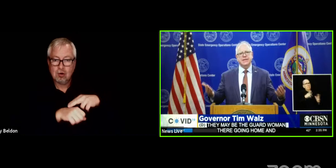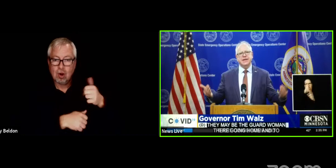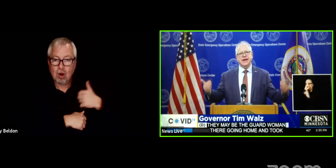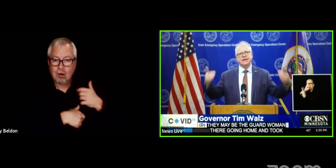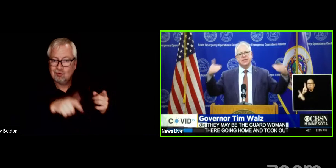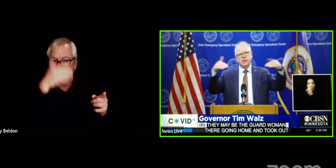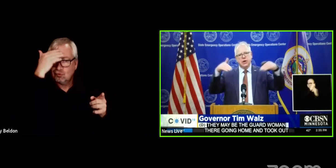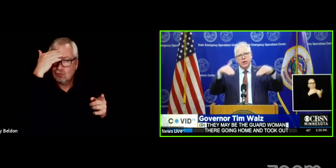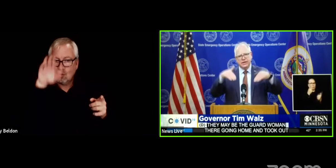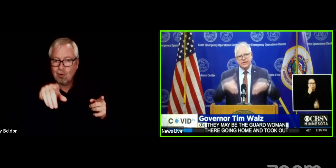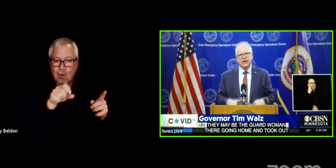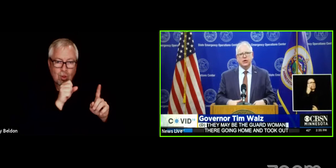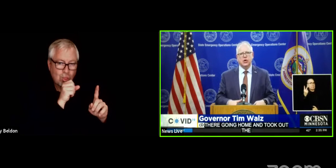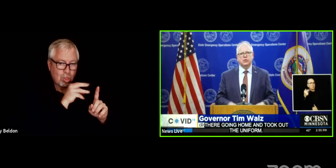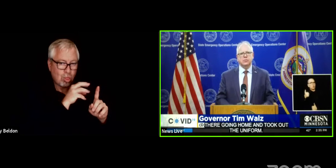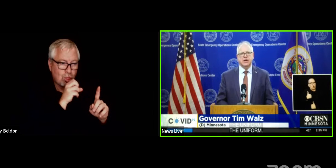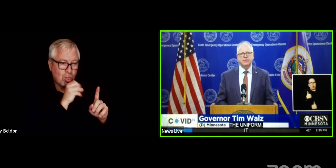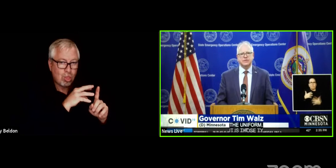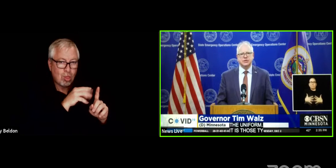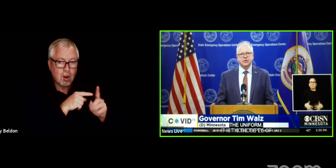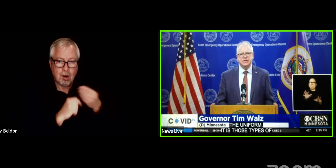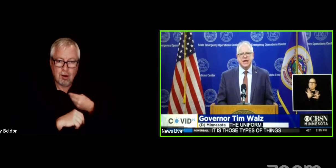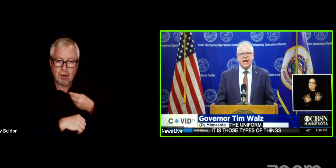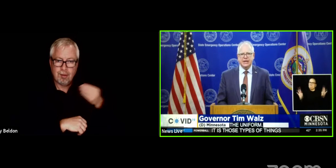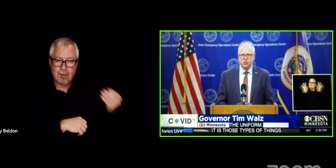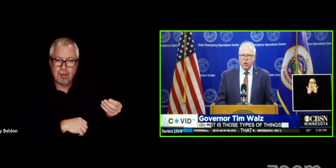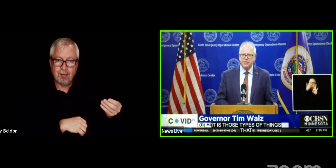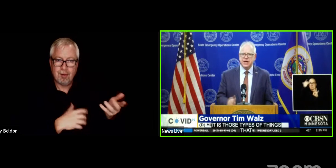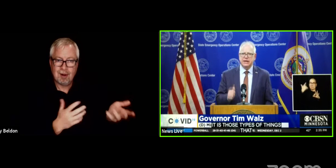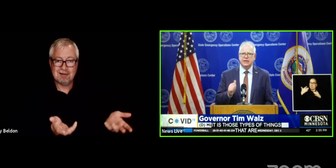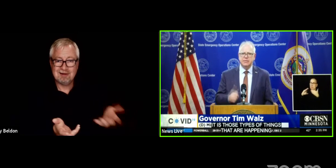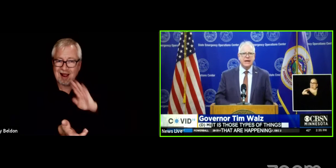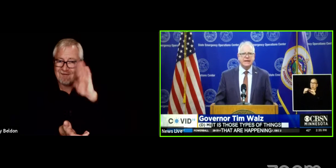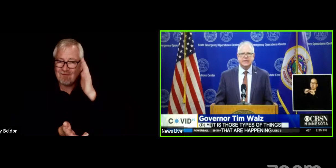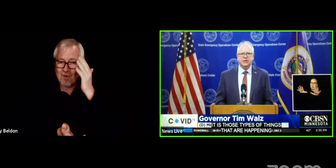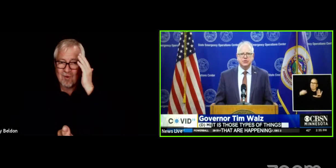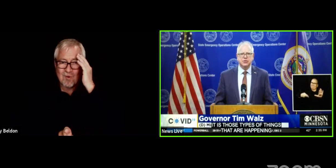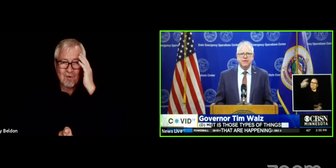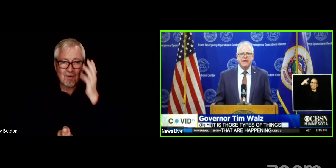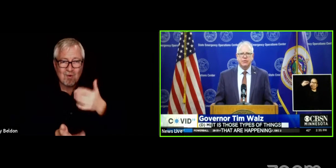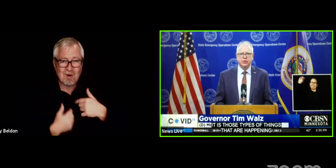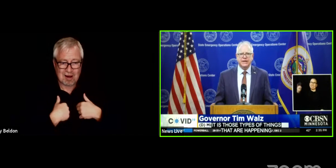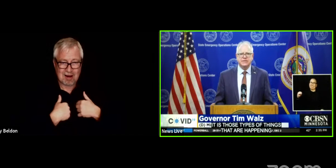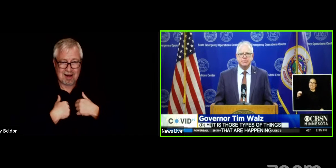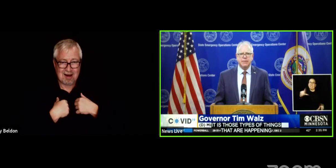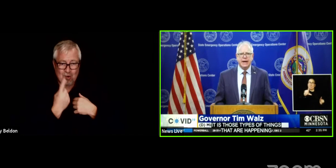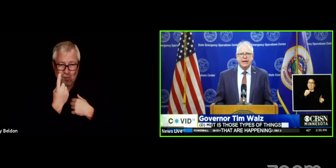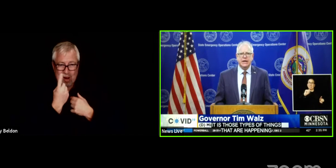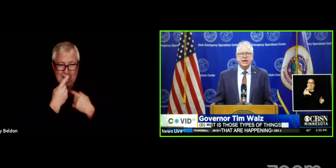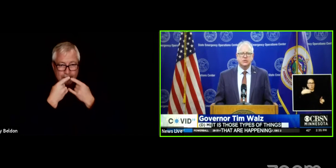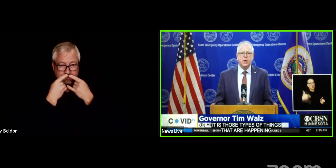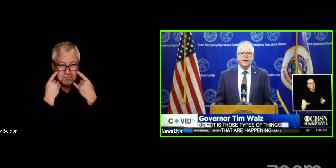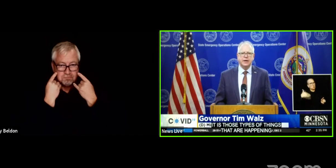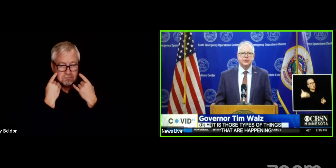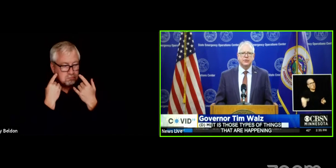THE NEXT THING WE KNOW IT IS IN OUR LONG-TERM CARE FACILITIES AND IT'S ONE THING TO BE AN 18 EASE TO 35-YEAR-OLD ASYMPTOMATIC, QUITE ANOTHER THING TO